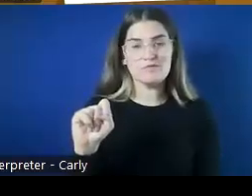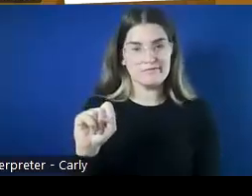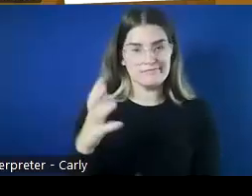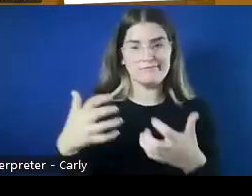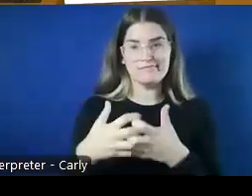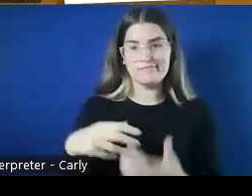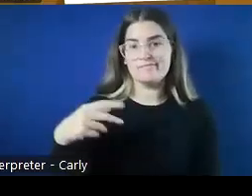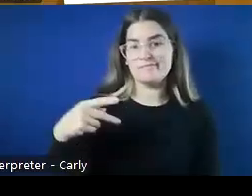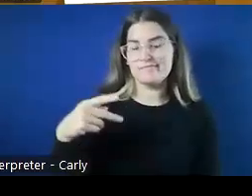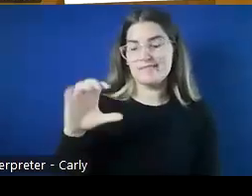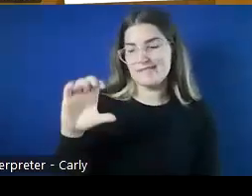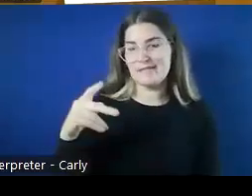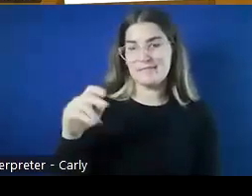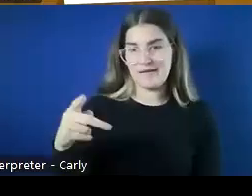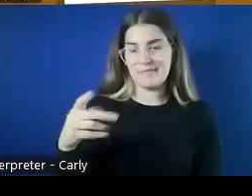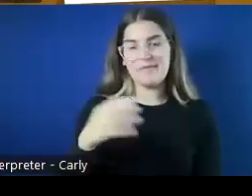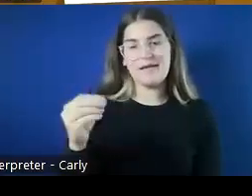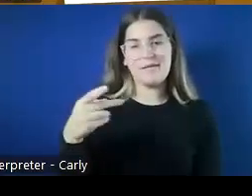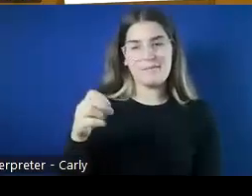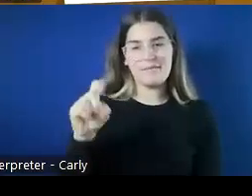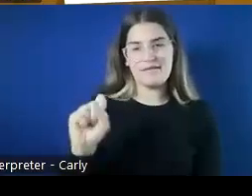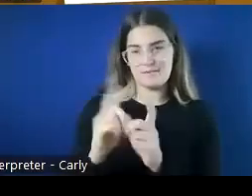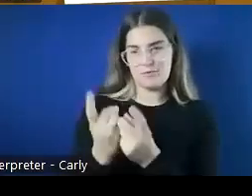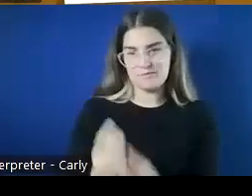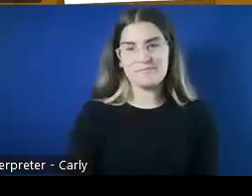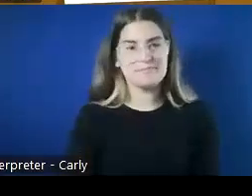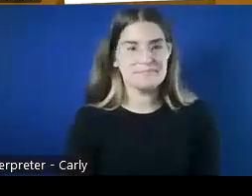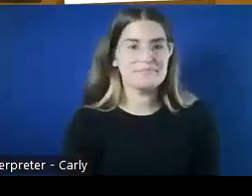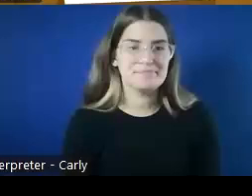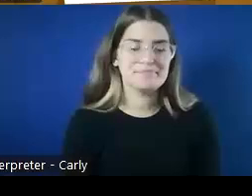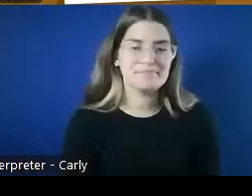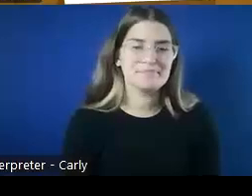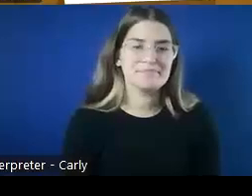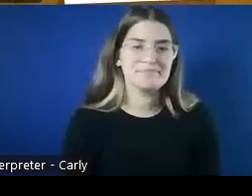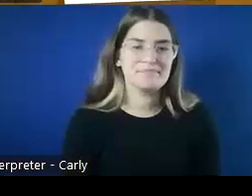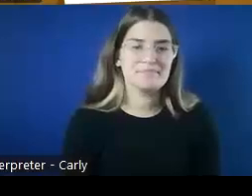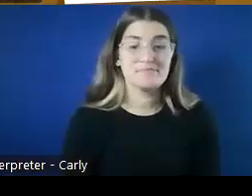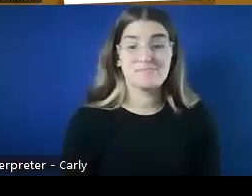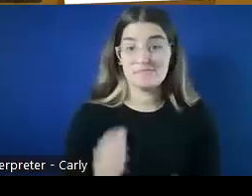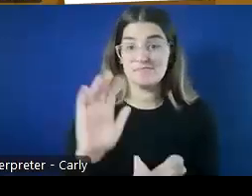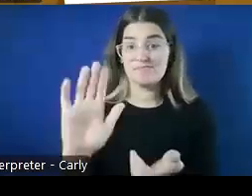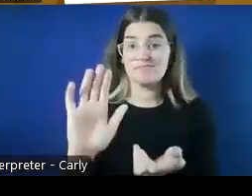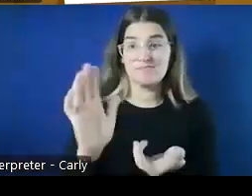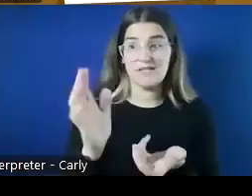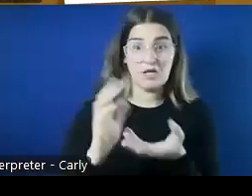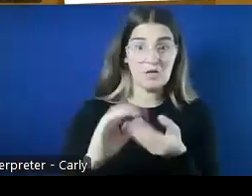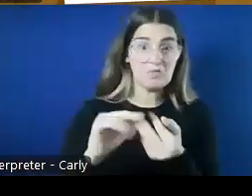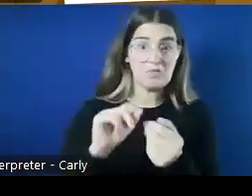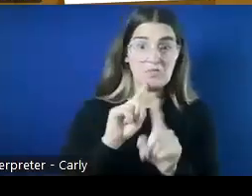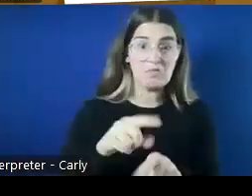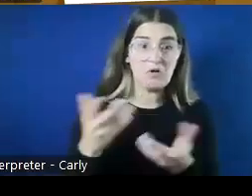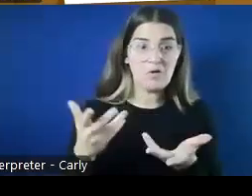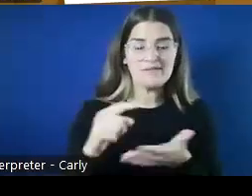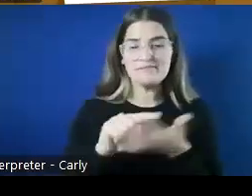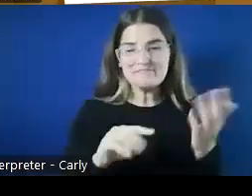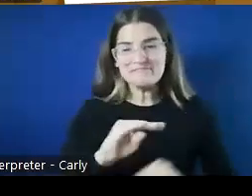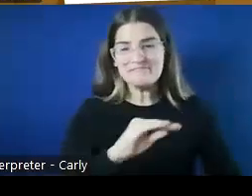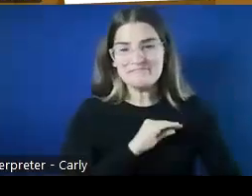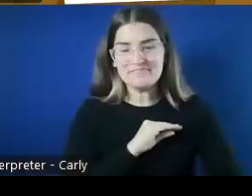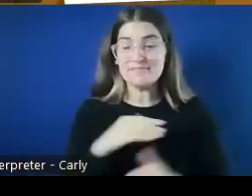cpad anecdotally patients and families have reported satisfaction with ease of access to